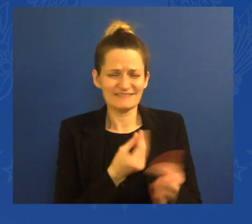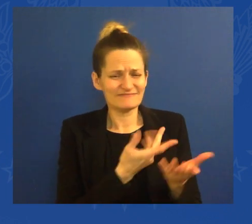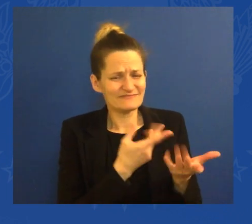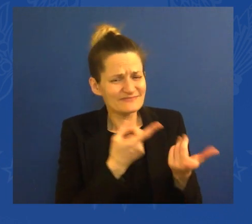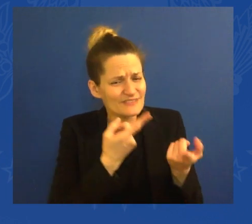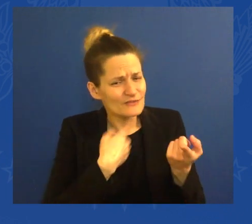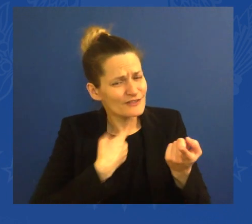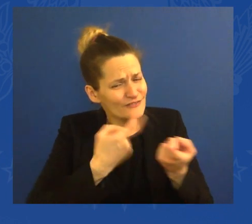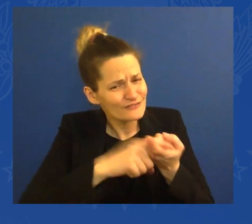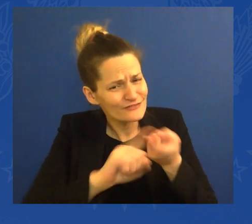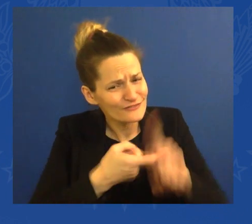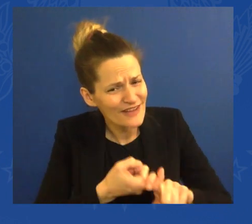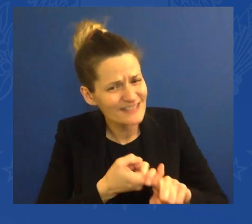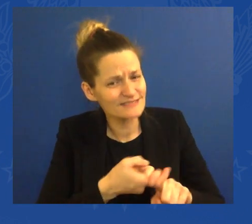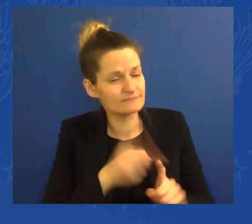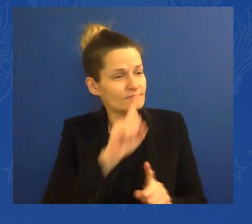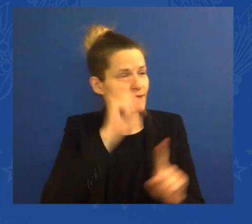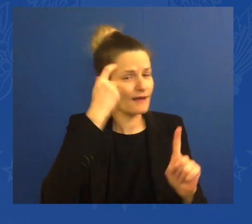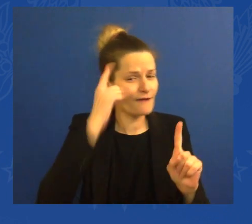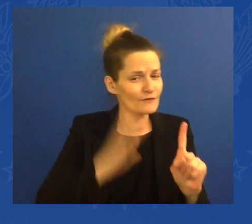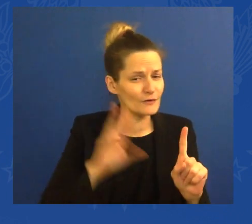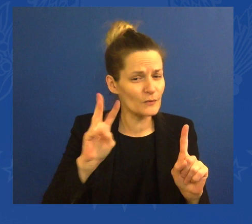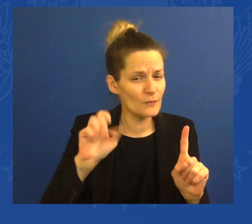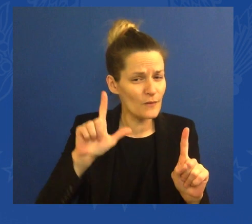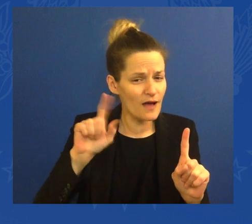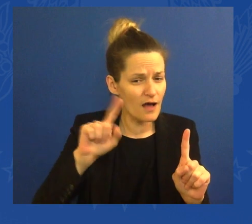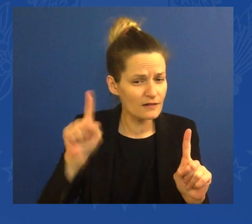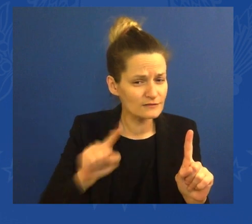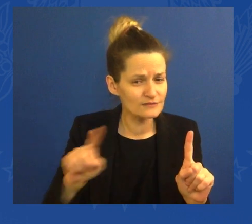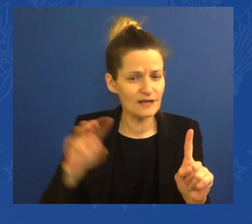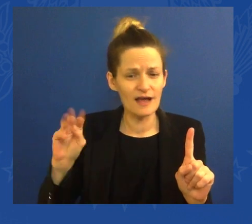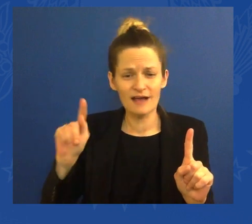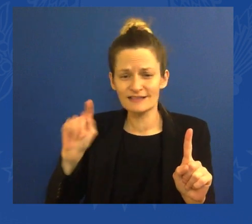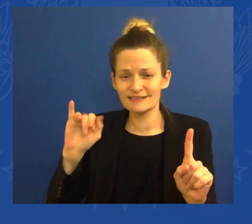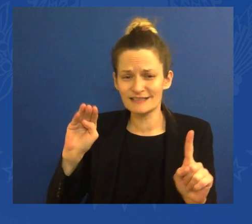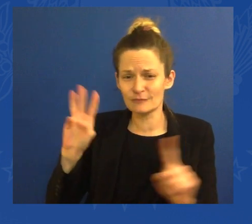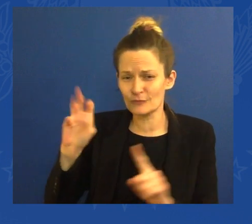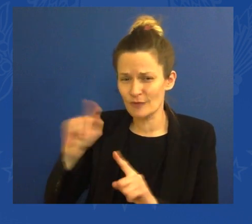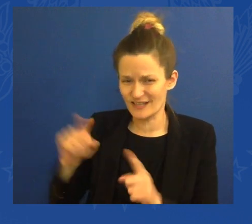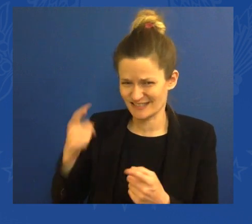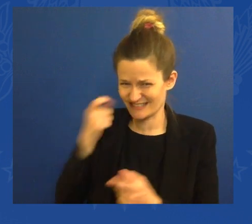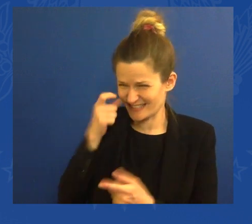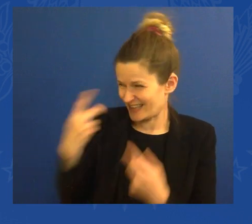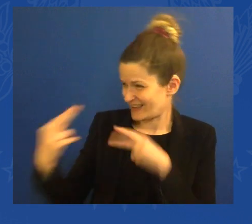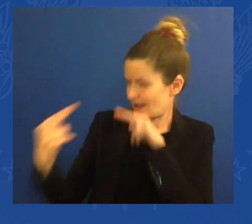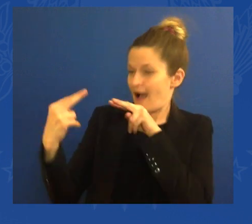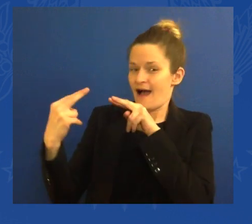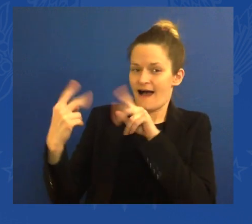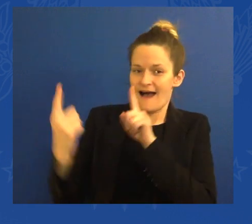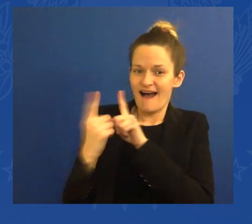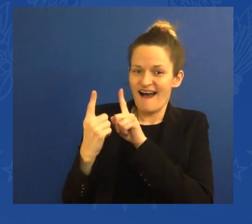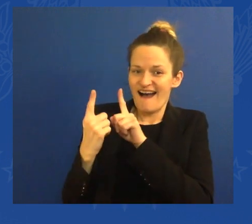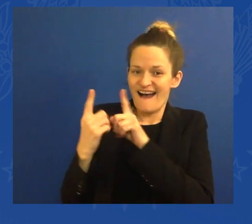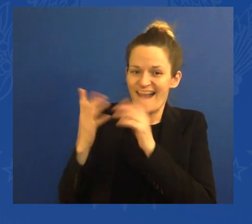Yes, we were just together at a child care event just a couple of weeks ago. Tony and Kathy, thank you for welcoming us